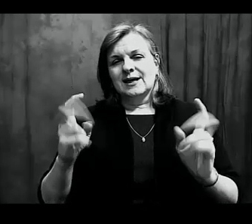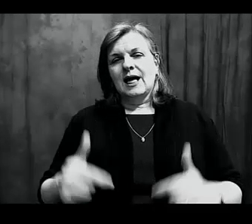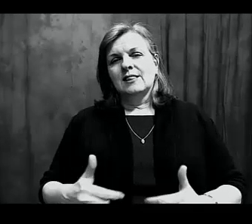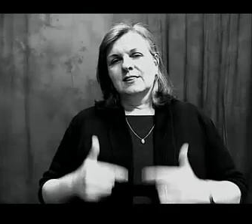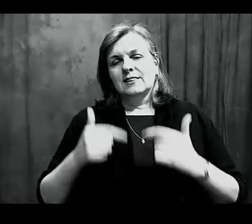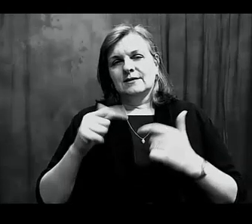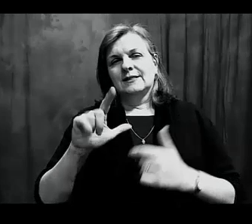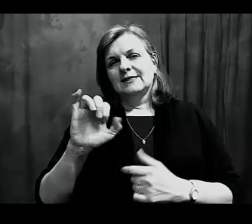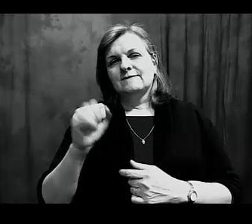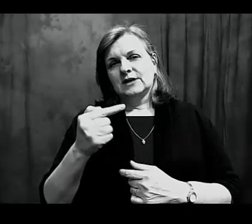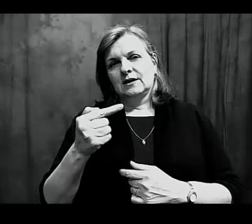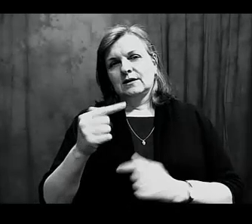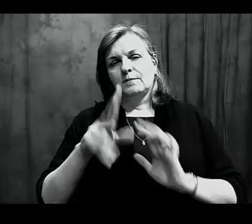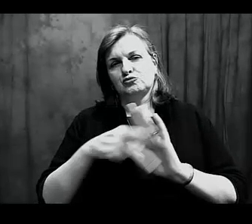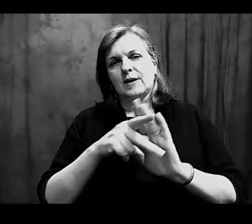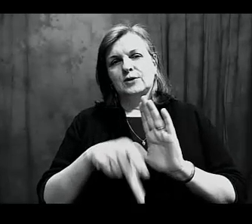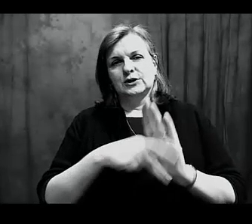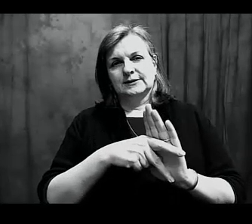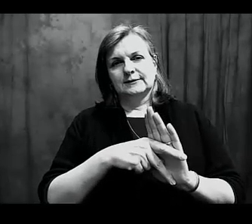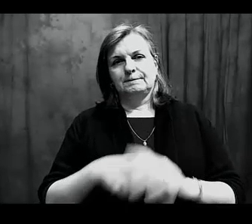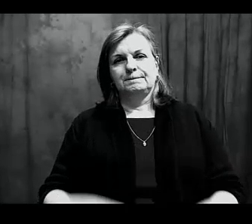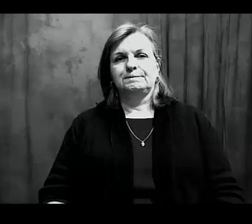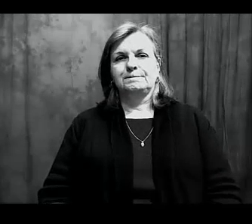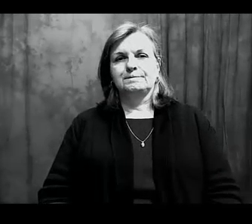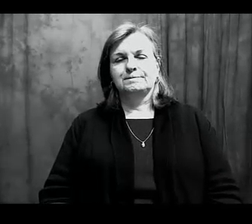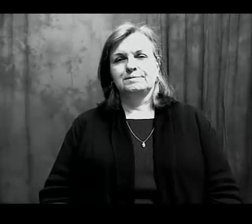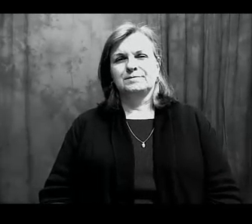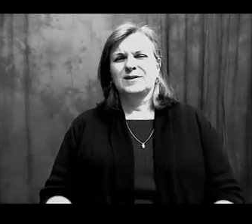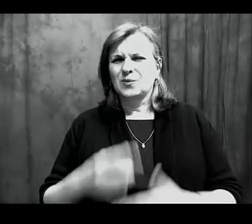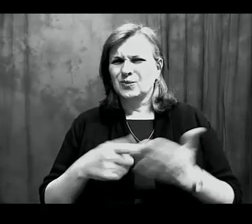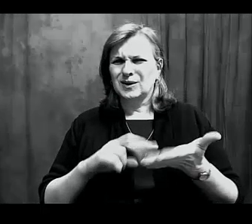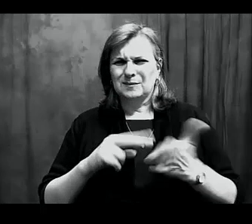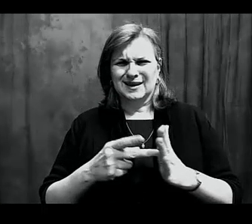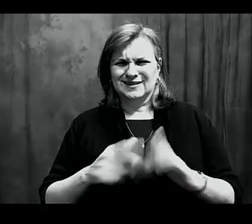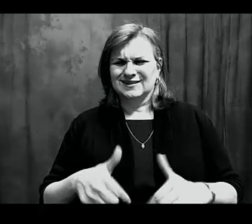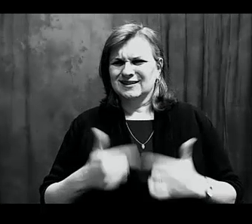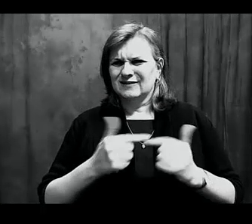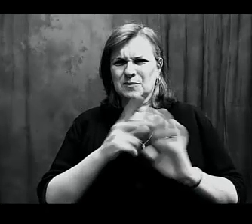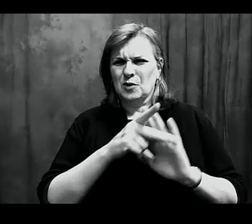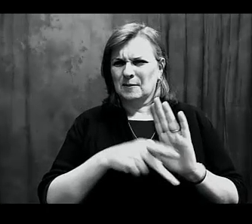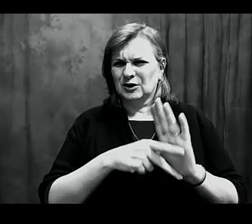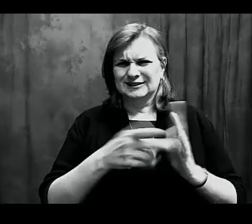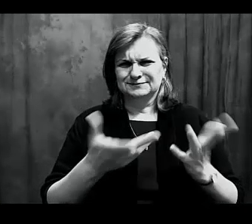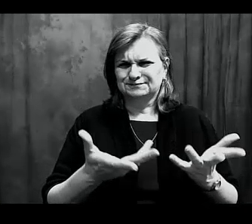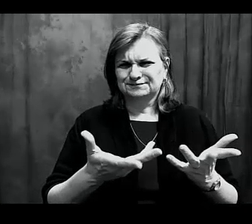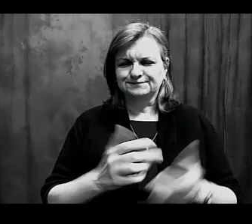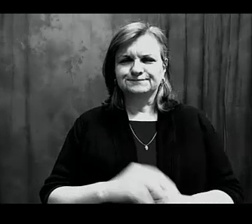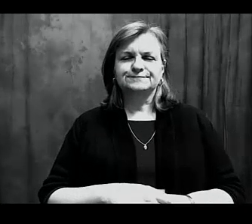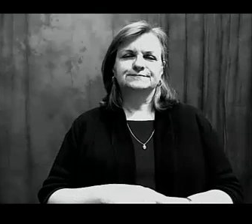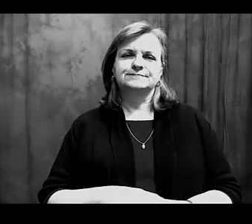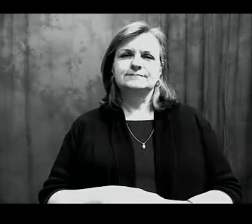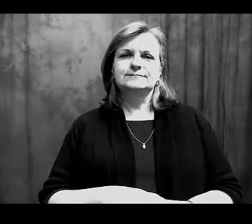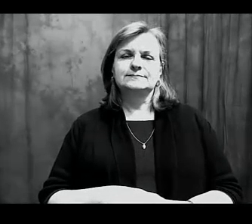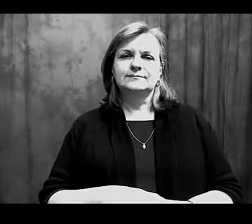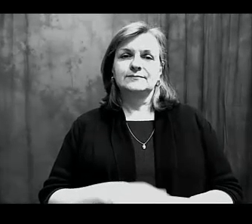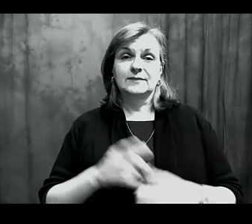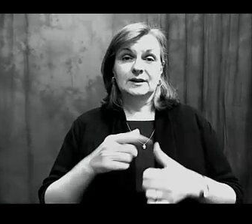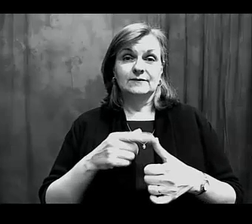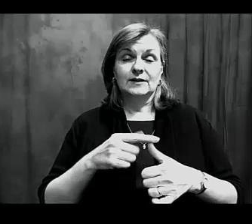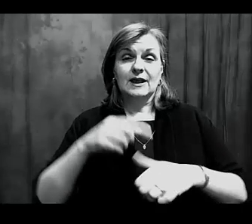of life is because we look at them as having no living properties what do we mean by that?